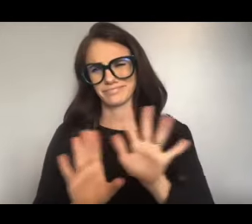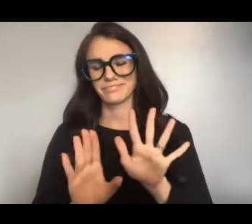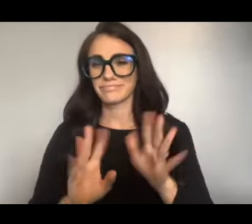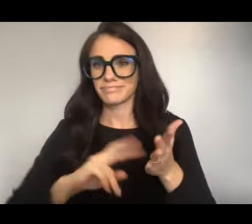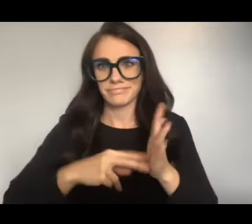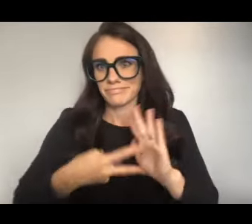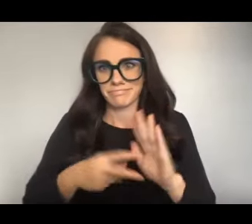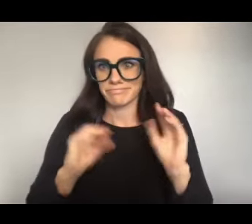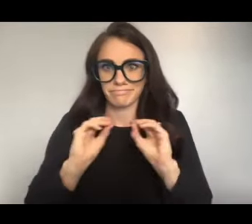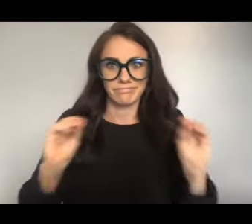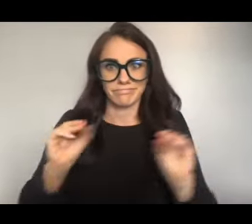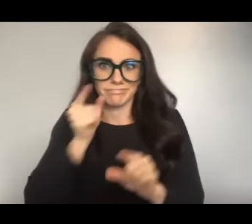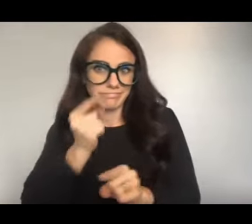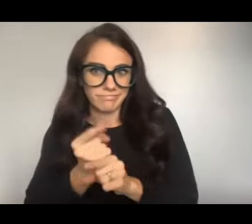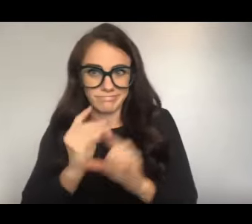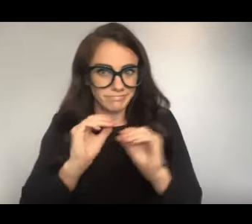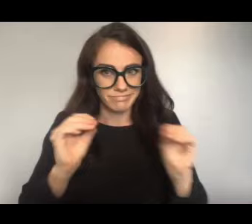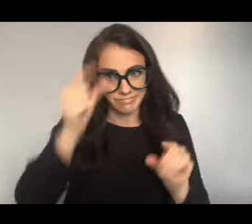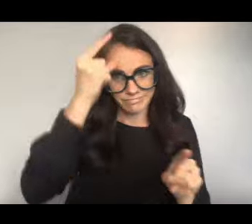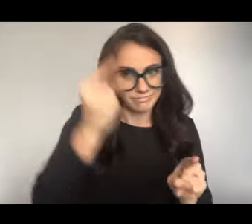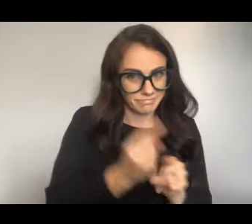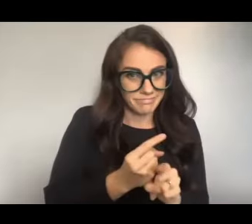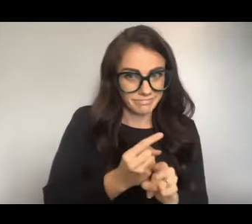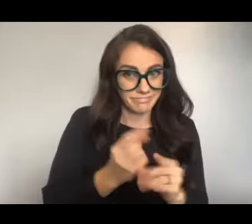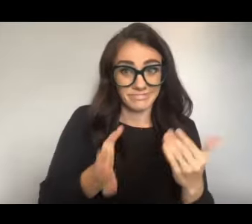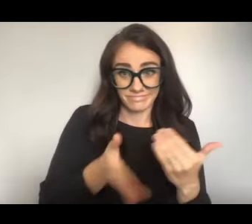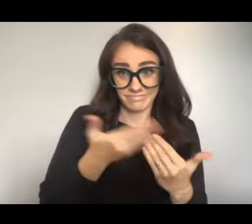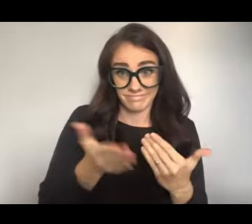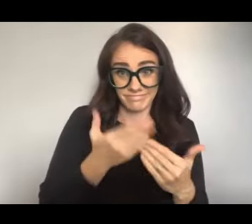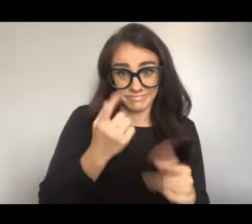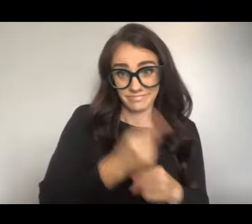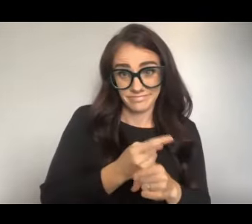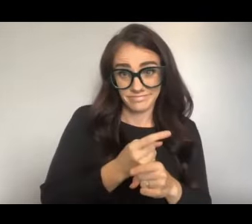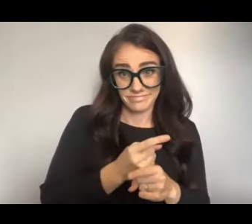no it just means that you don't have any sisters or brothers.